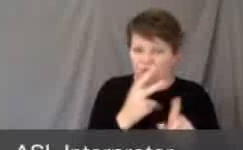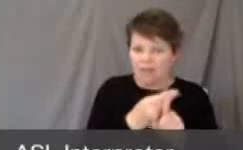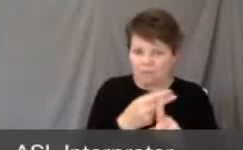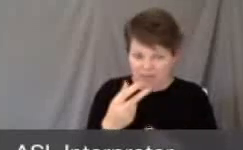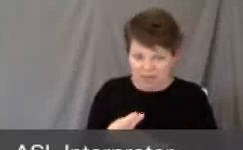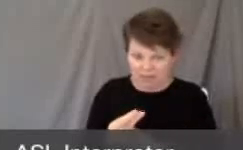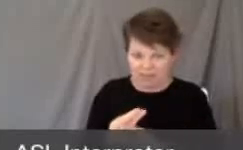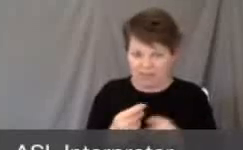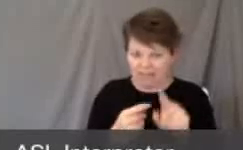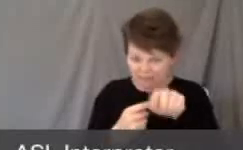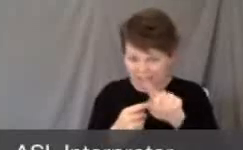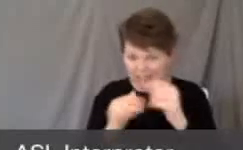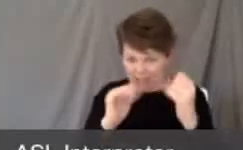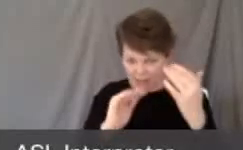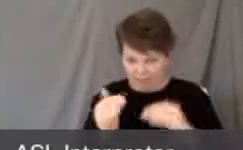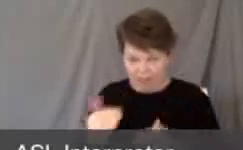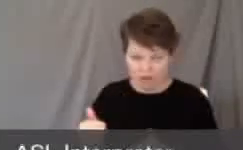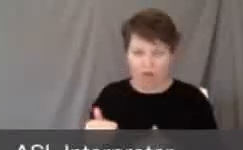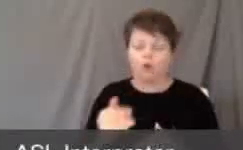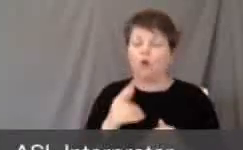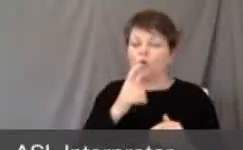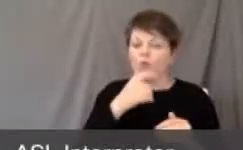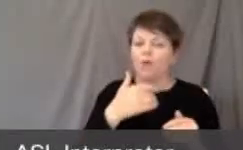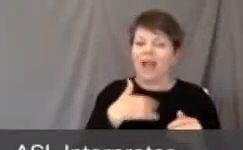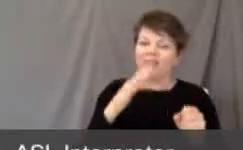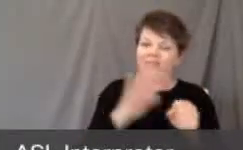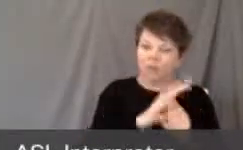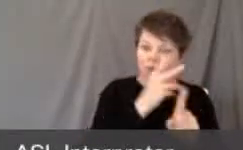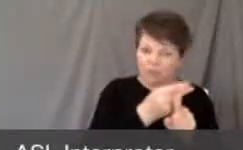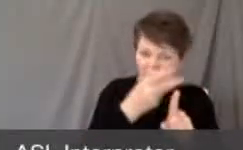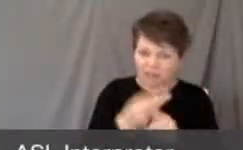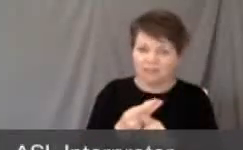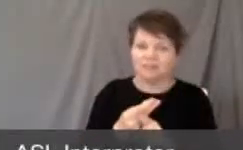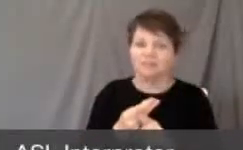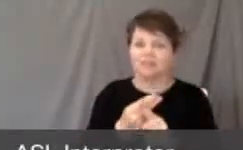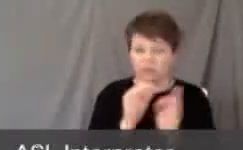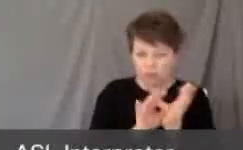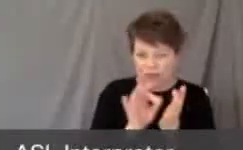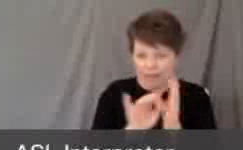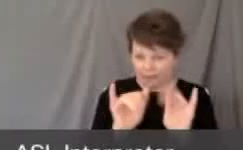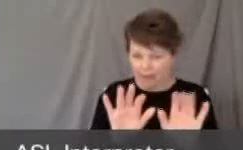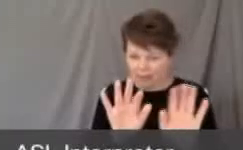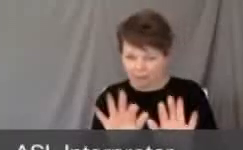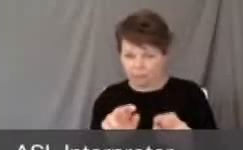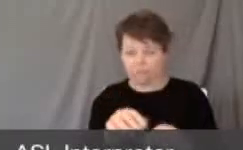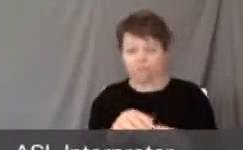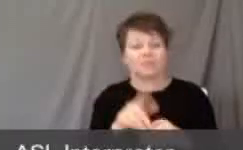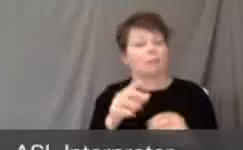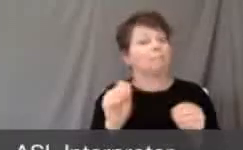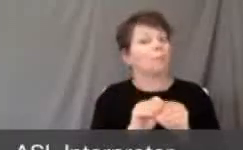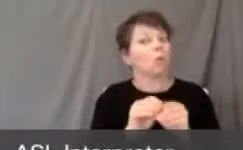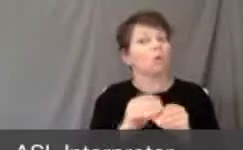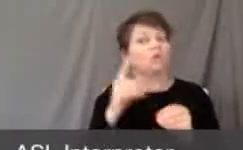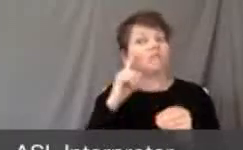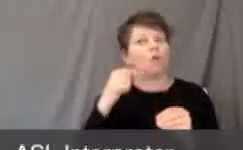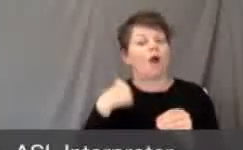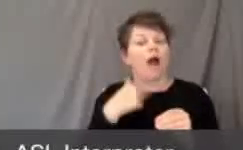And contract with this with this number. So again, like Doctor Mudge, said really important for that. Herd immunity for as many of these